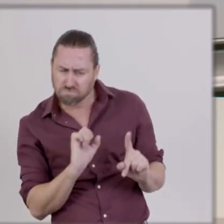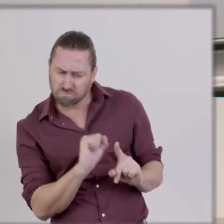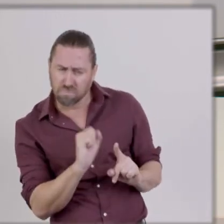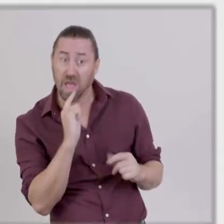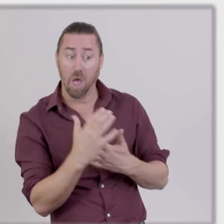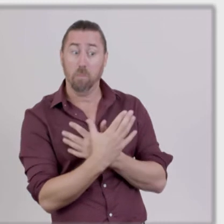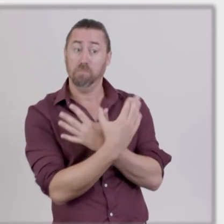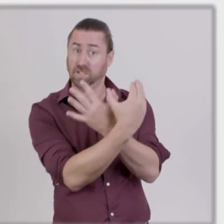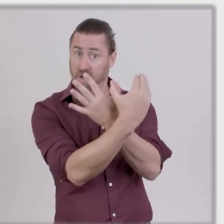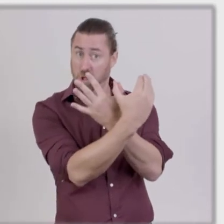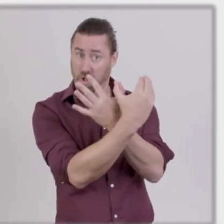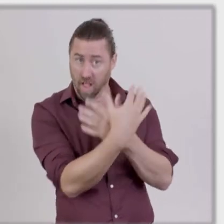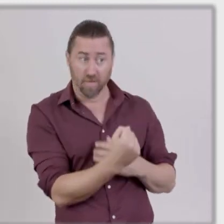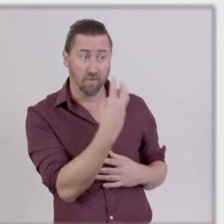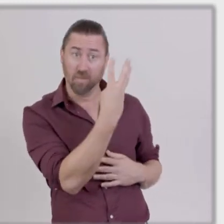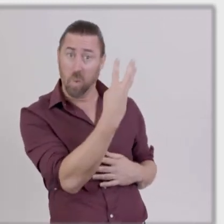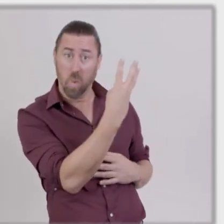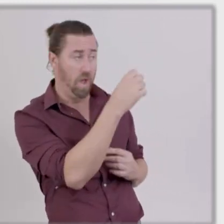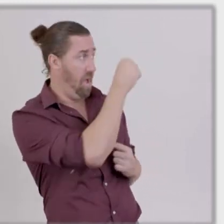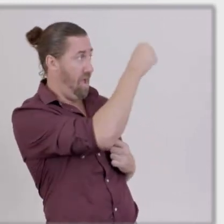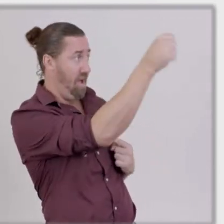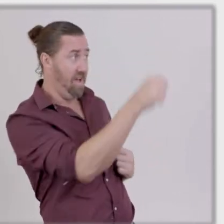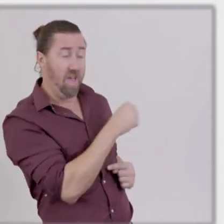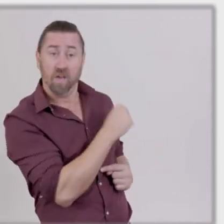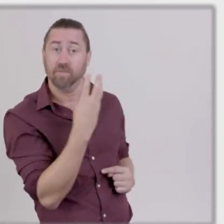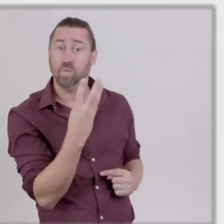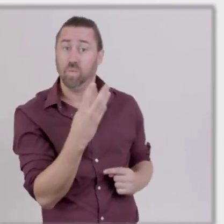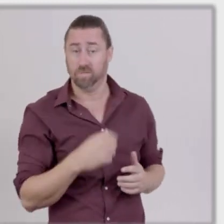Butterflies follow four stages of development in their life.